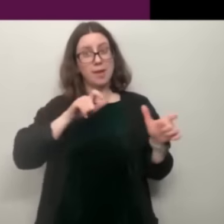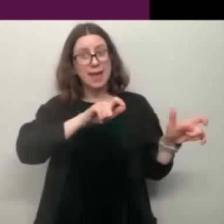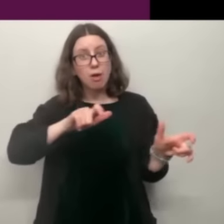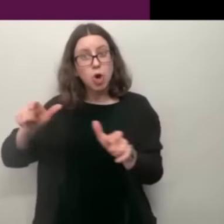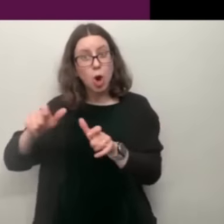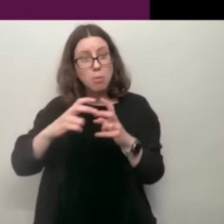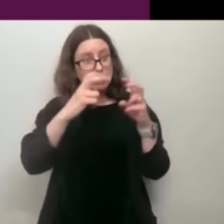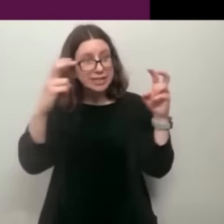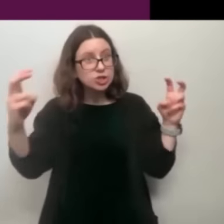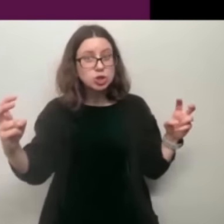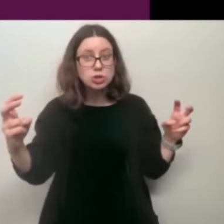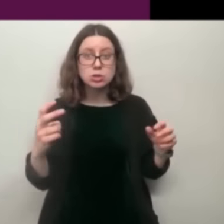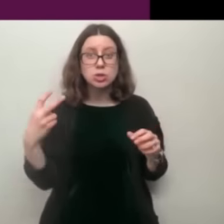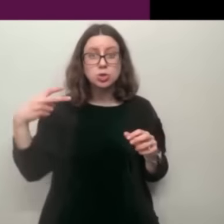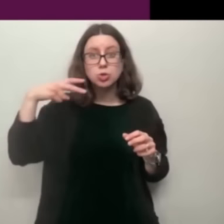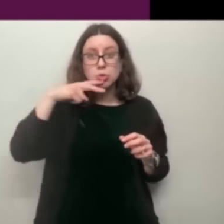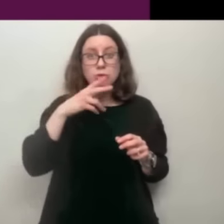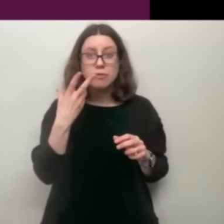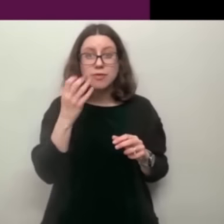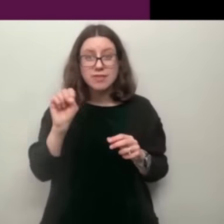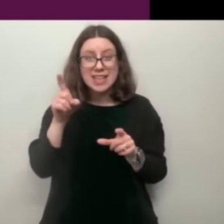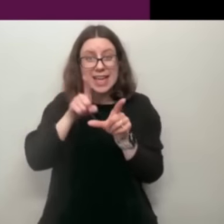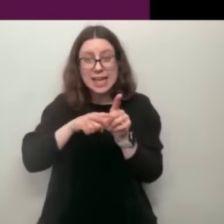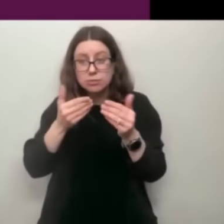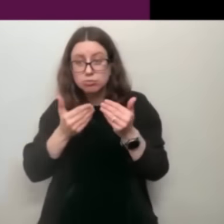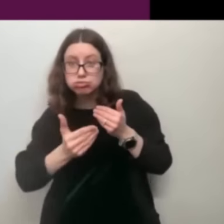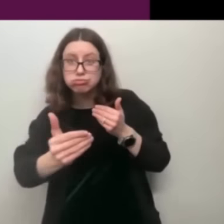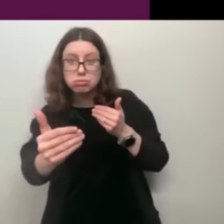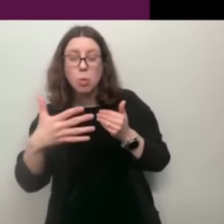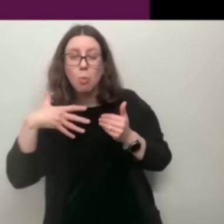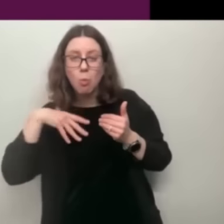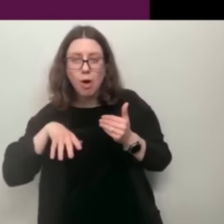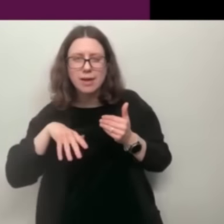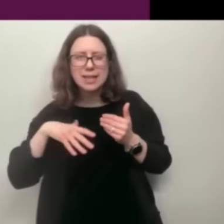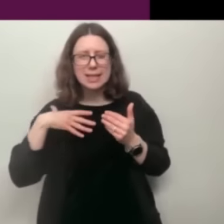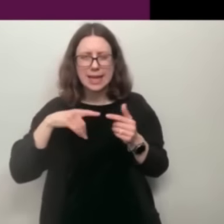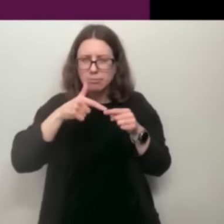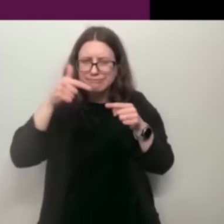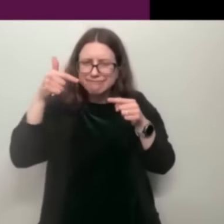to do more than just piecemeal work. And a full conservation project was undertaken